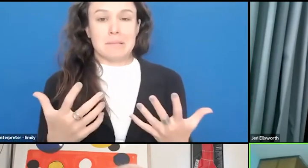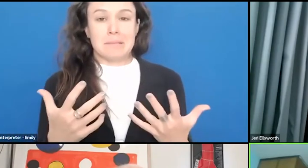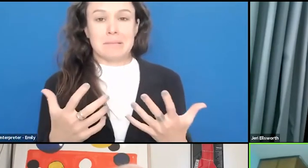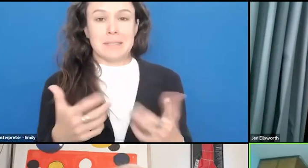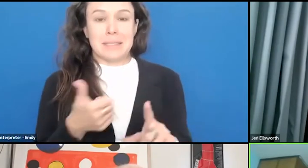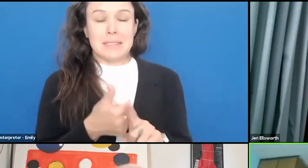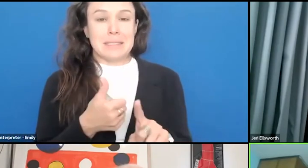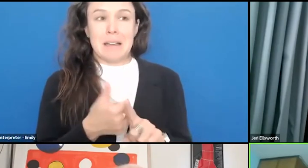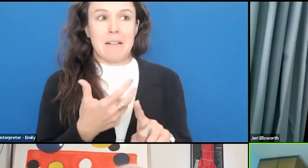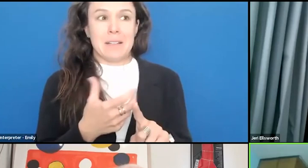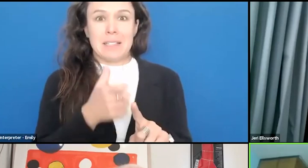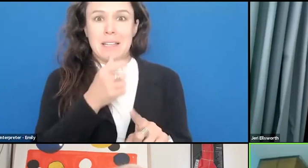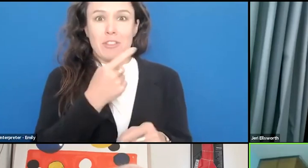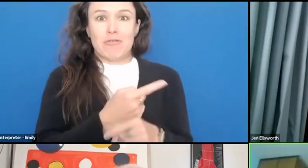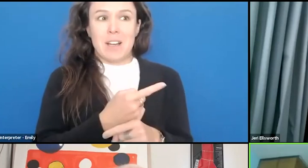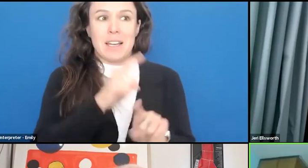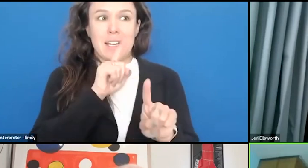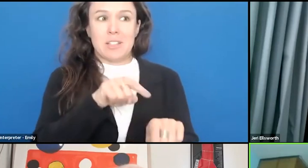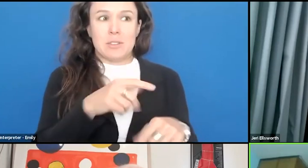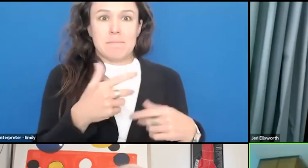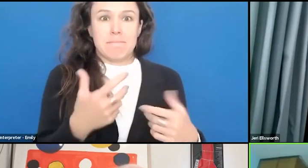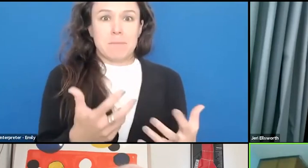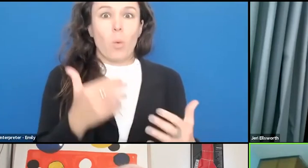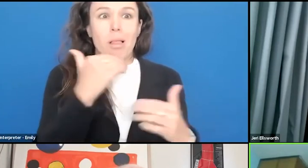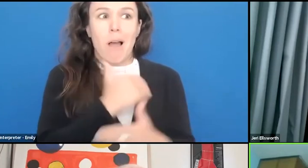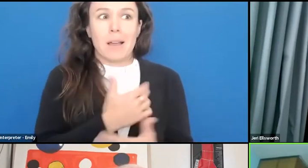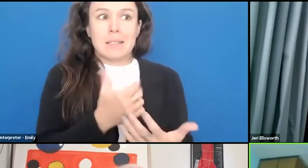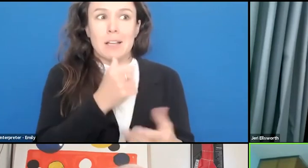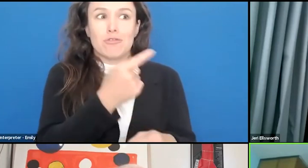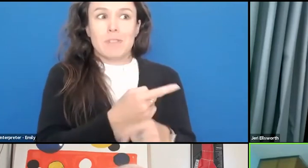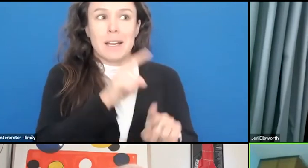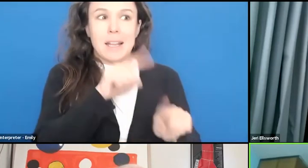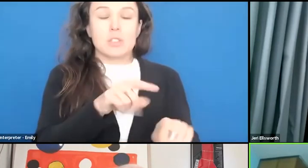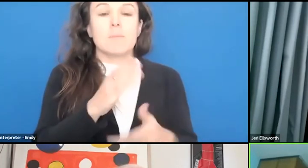get the correct answers, and it's because it is part of that Socratic method as well as other